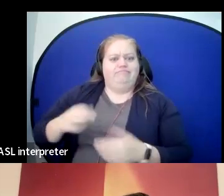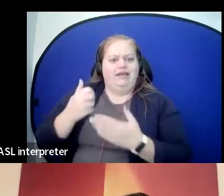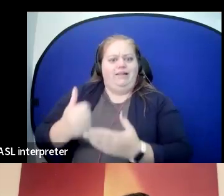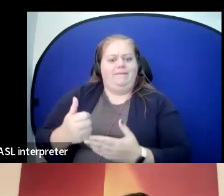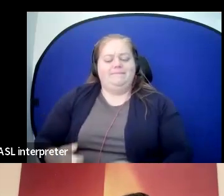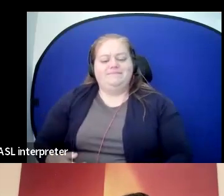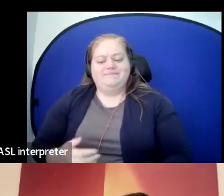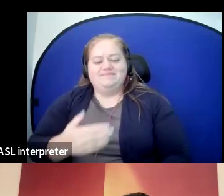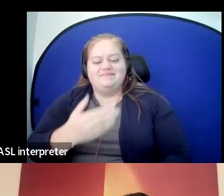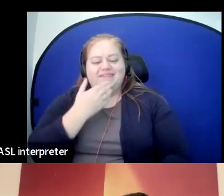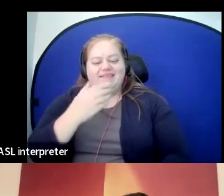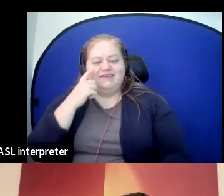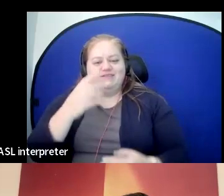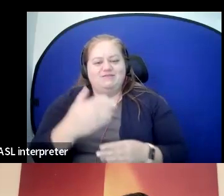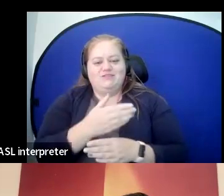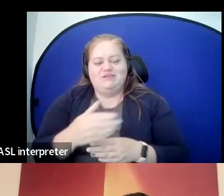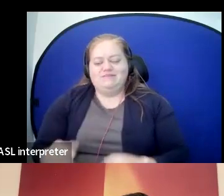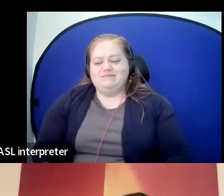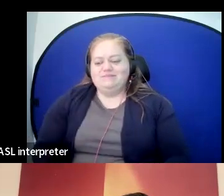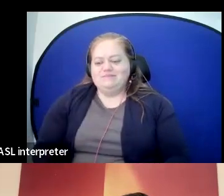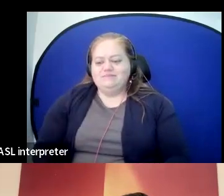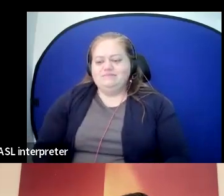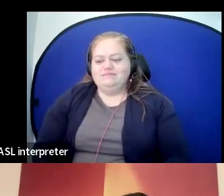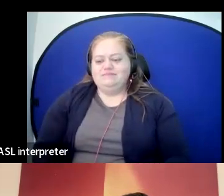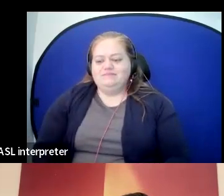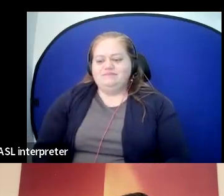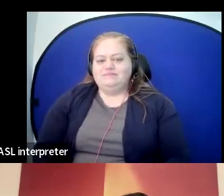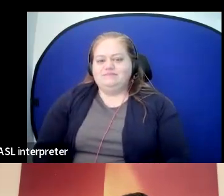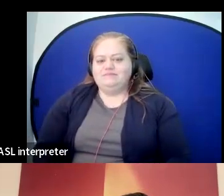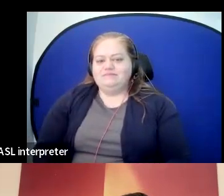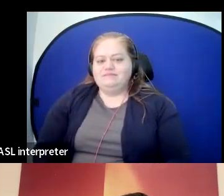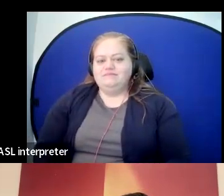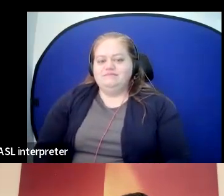Thanks for sharing that perspective. The next question, it's the same question